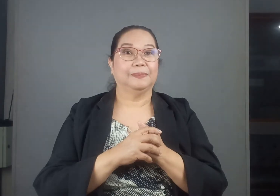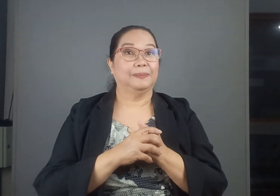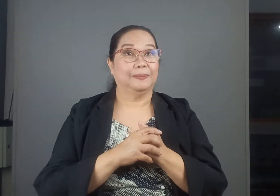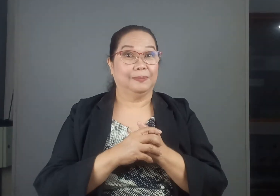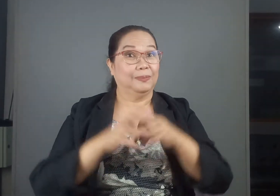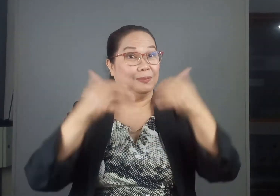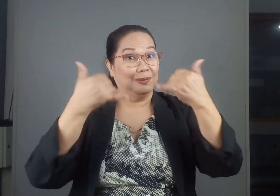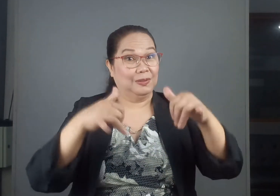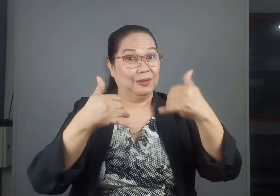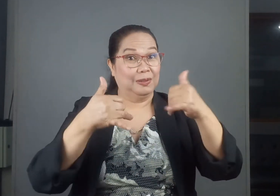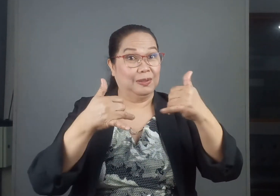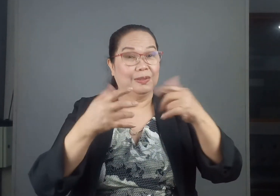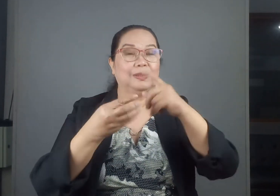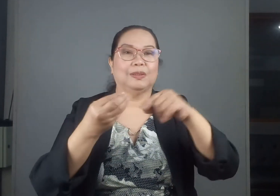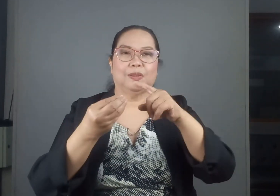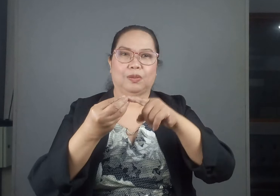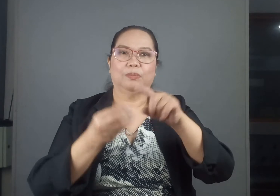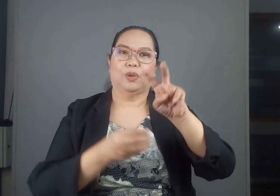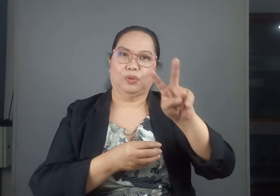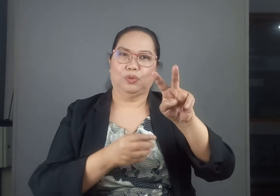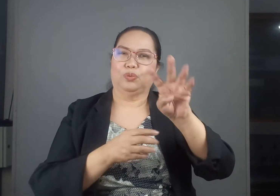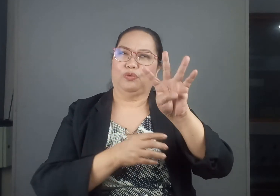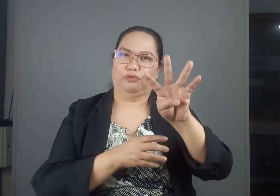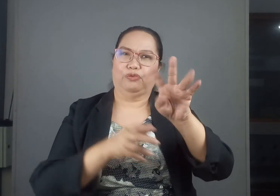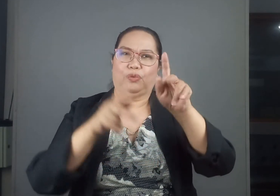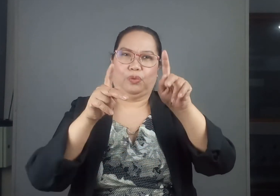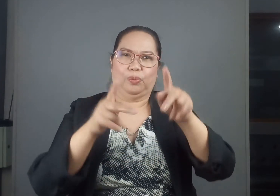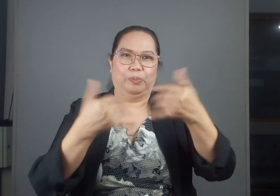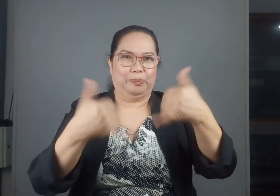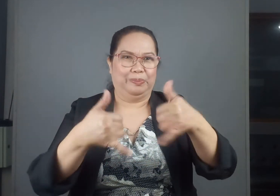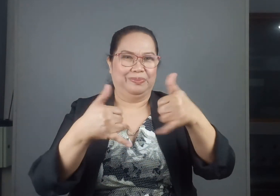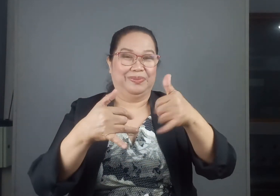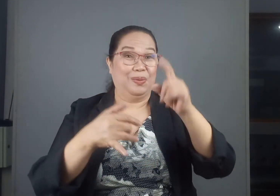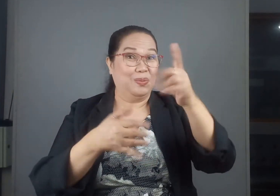The game consists of two to four players and one facilitator.